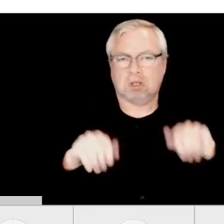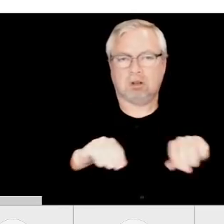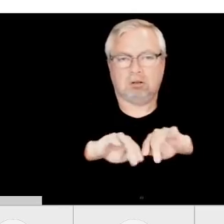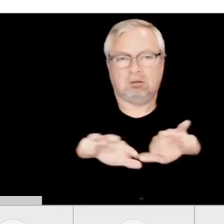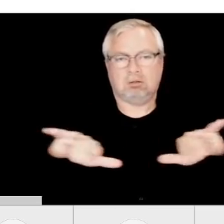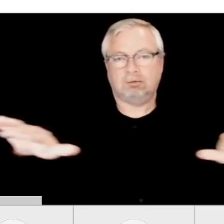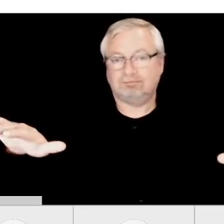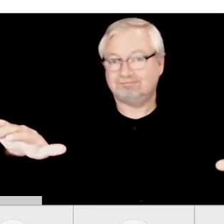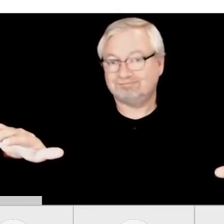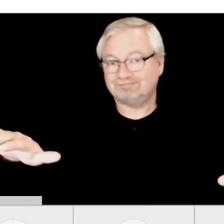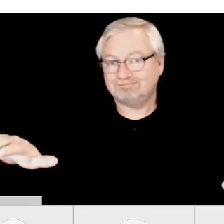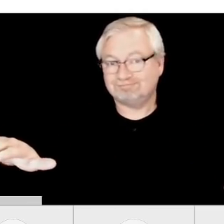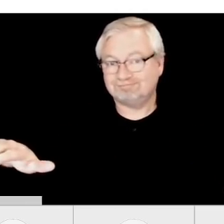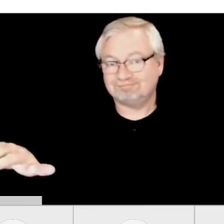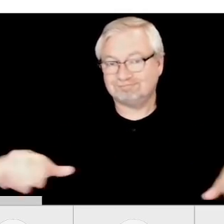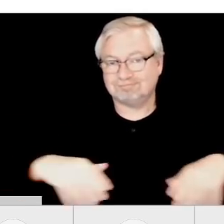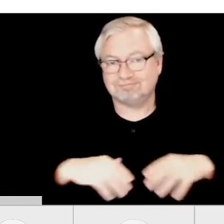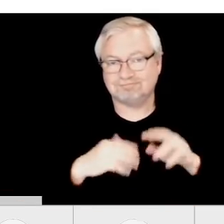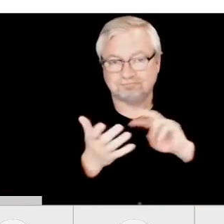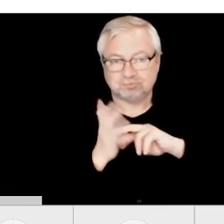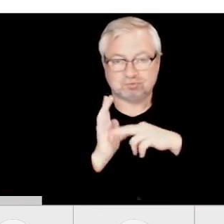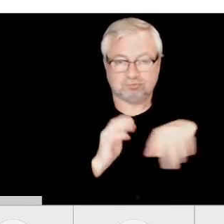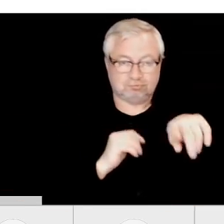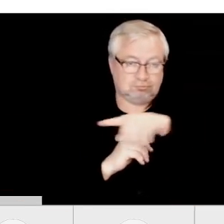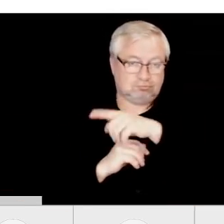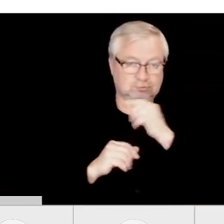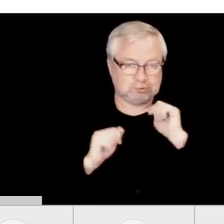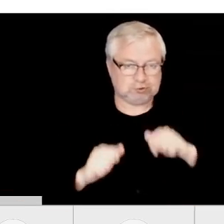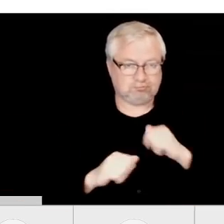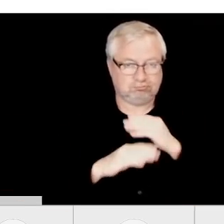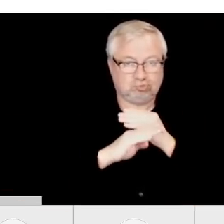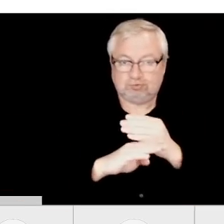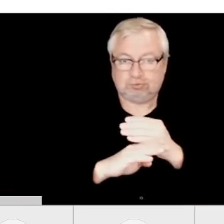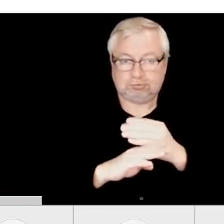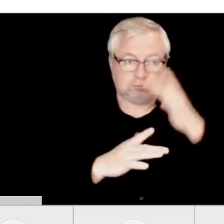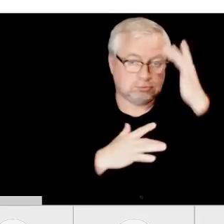So if you can prevent infections then you can prevent the downstream